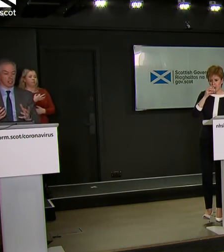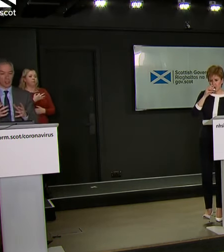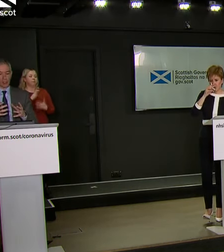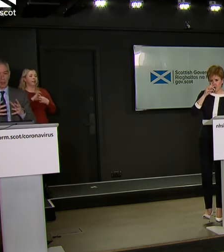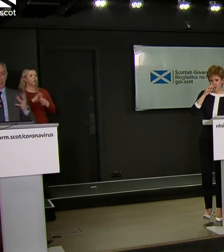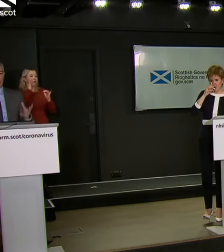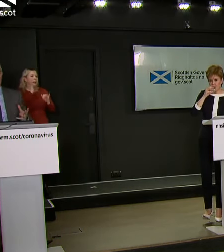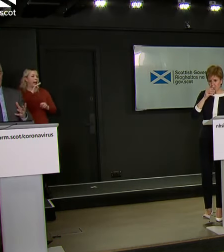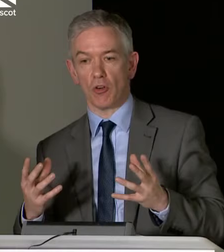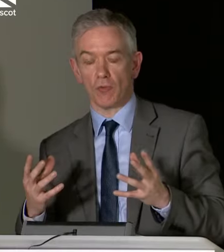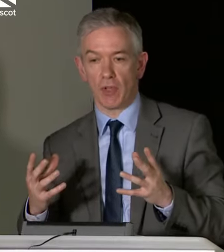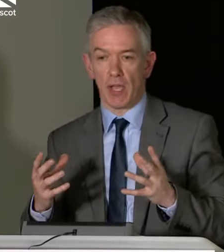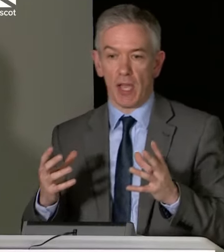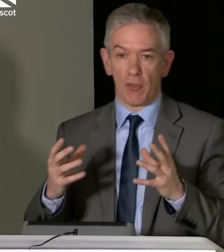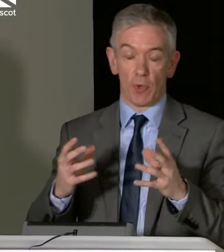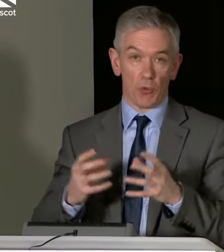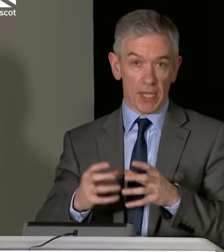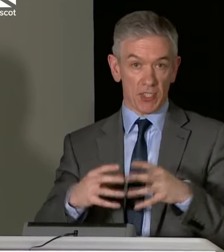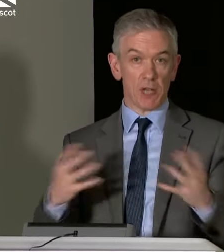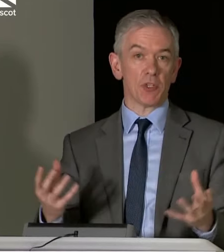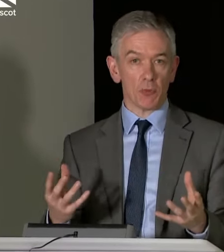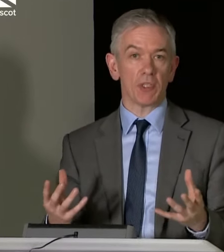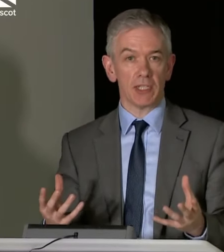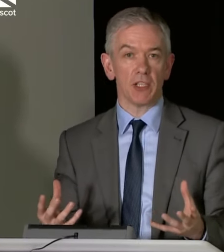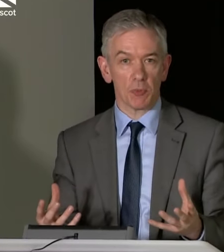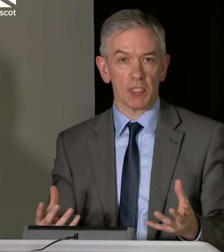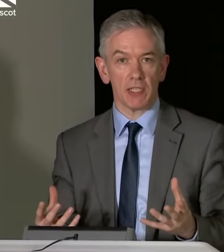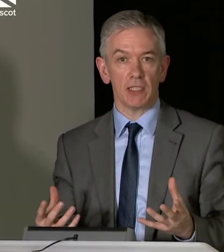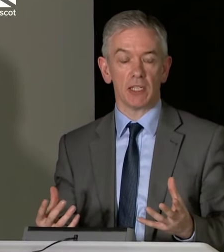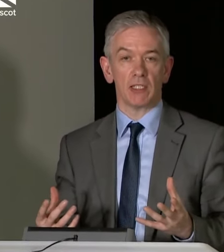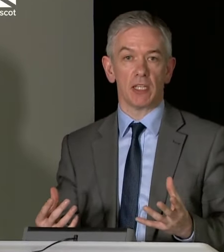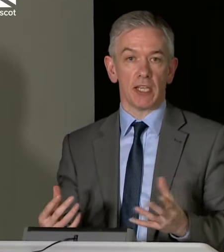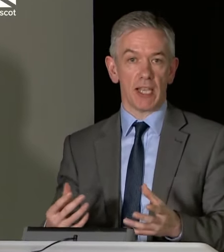the ,some of the dangers of the way we interpret some of the data that is presented. And yes,